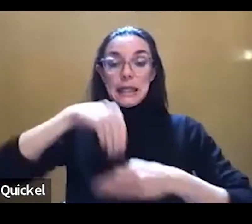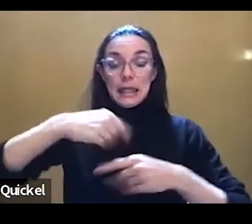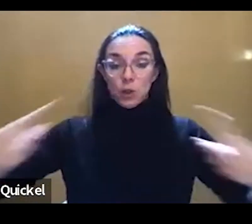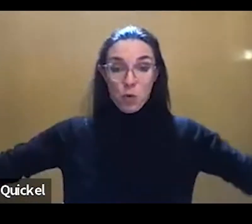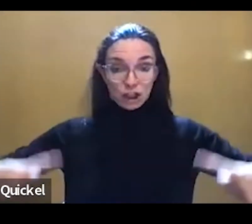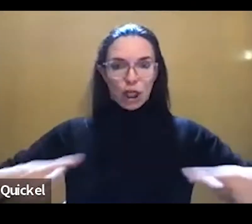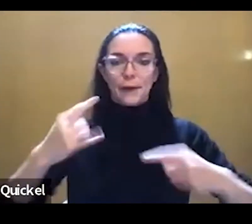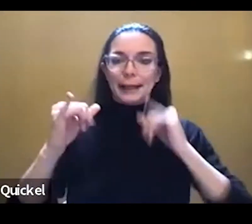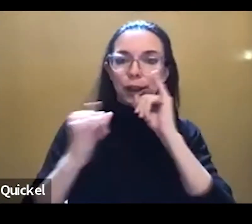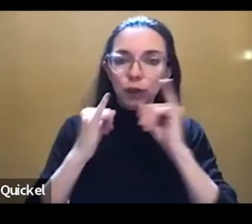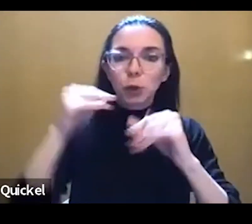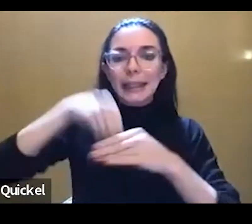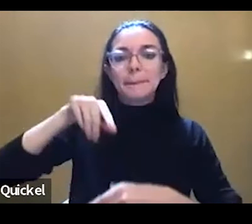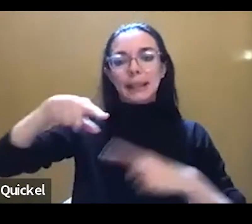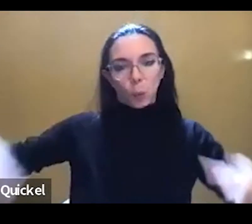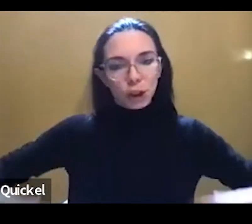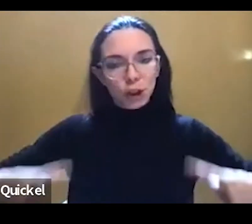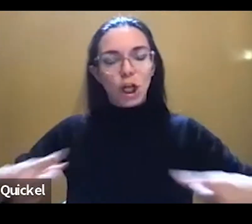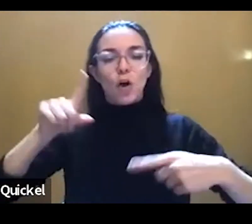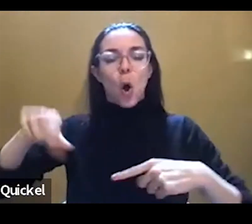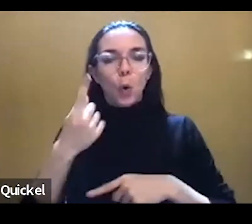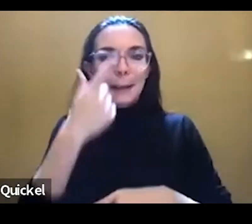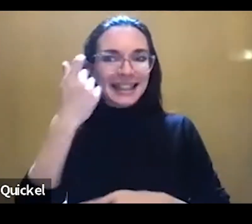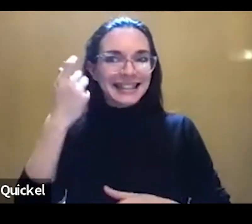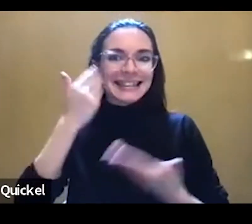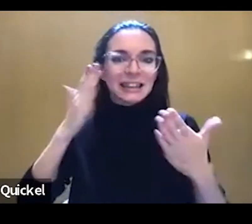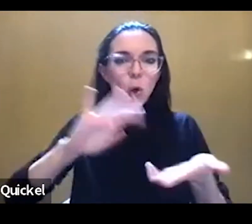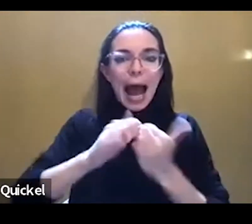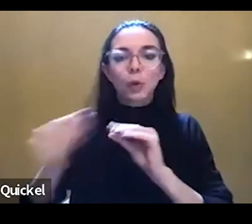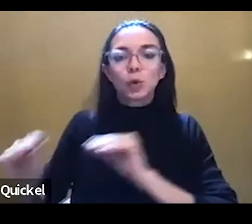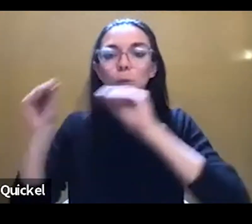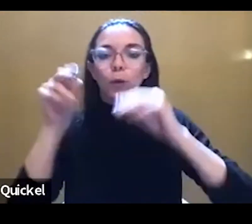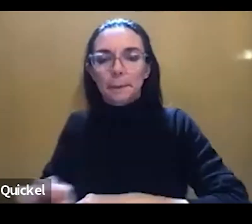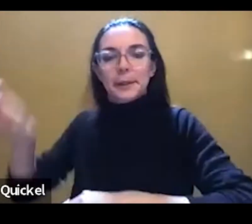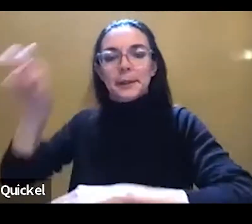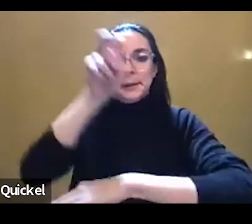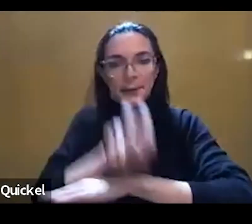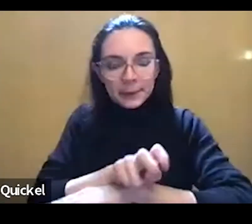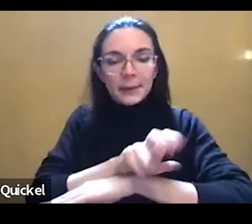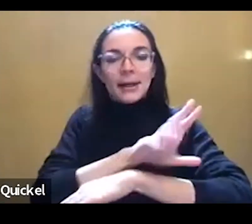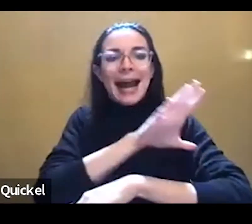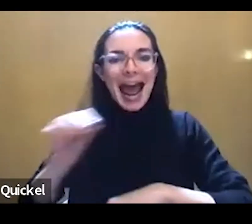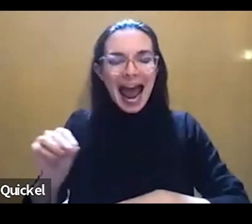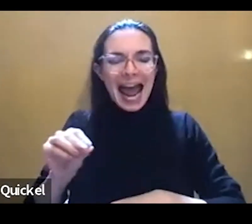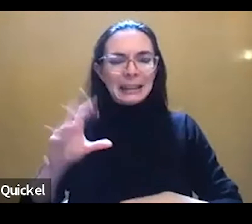wheelchair only when they could not move him to an adjustable exam table and